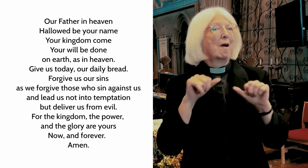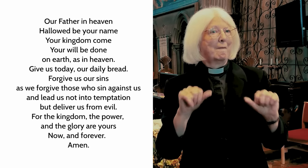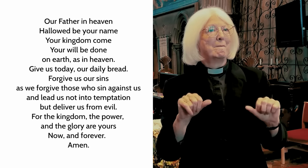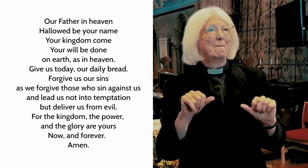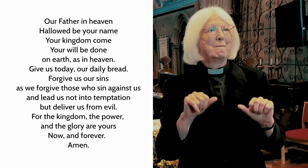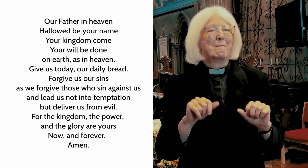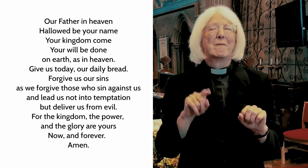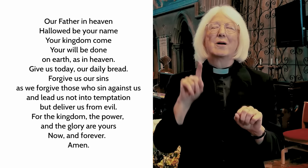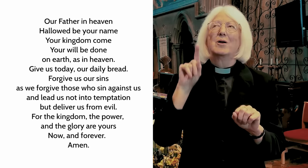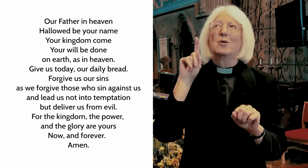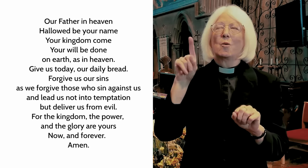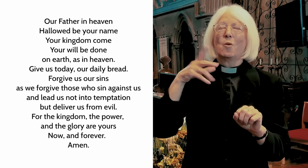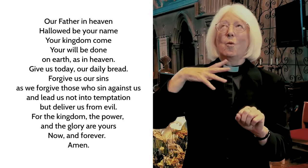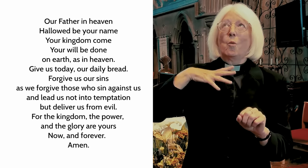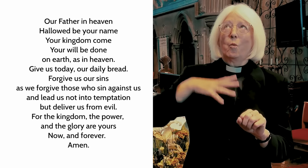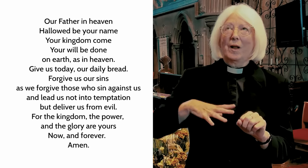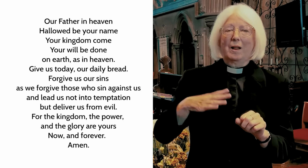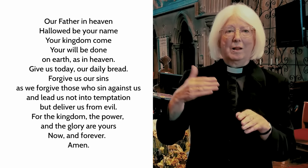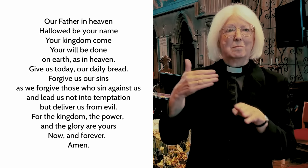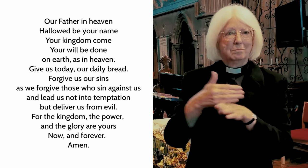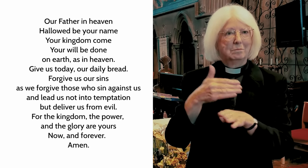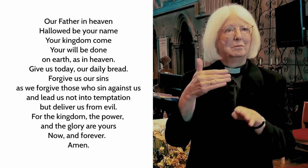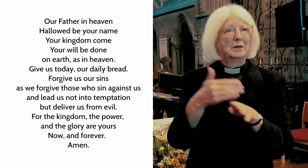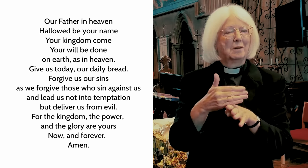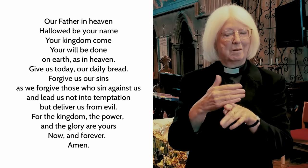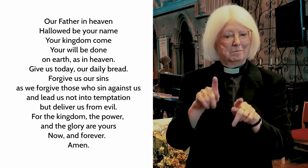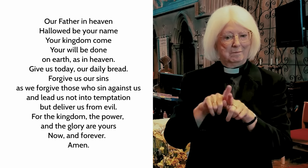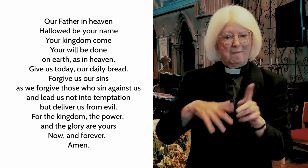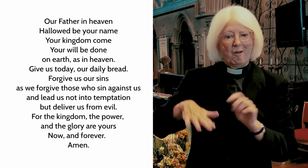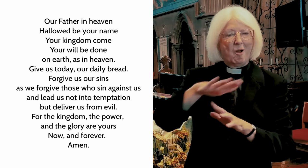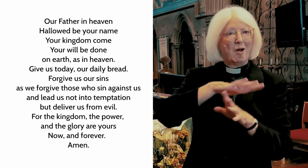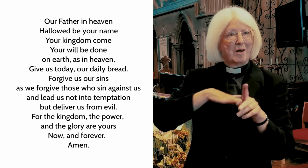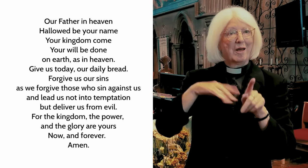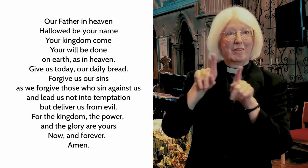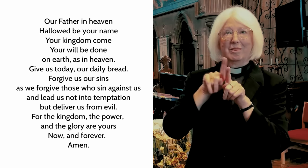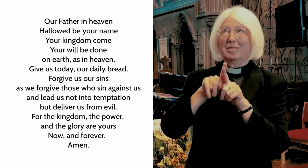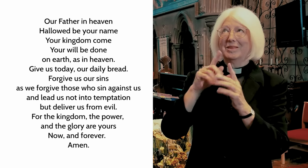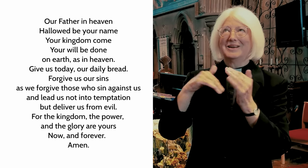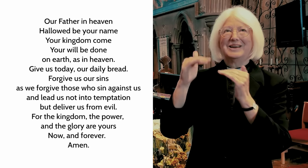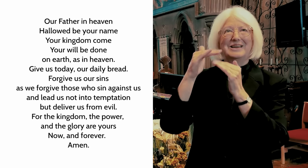Your will be done on earth as it is in heaven.